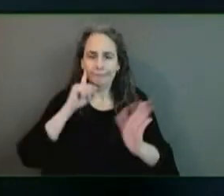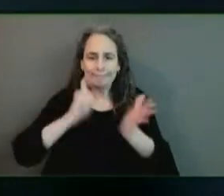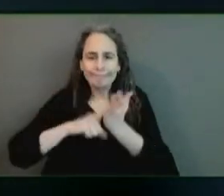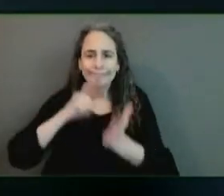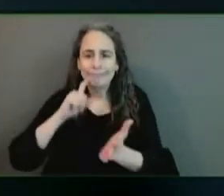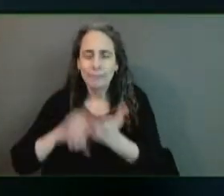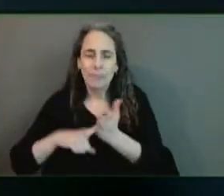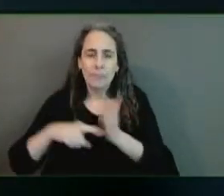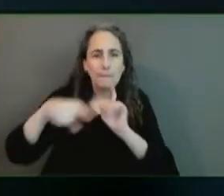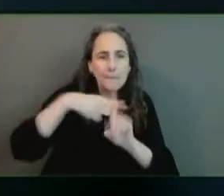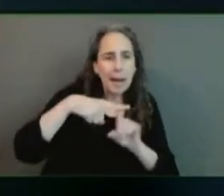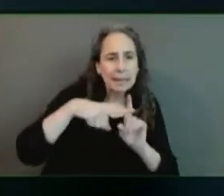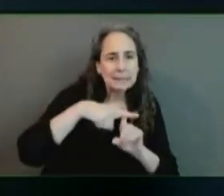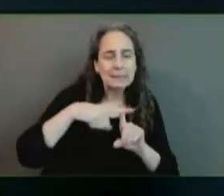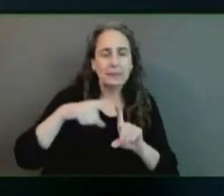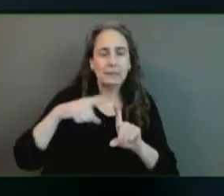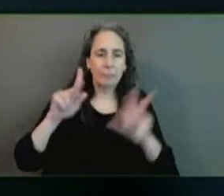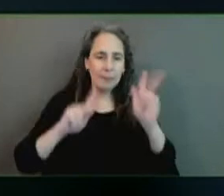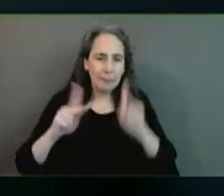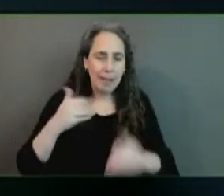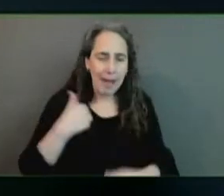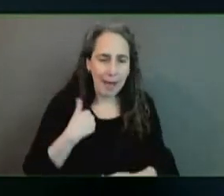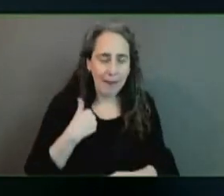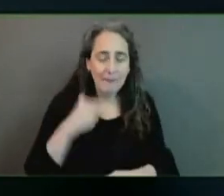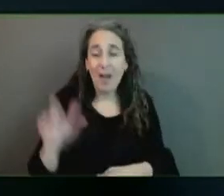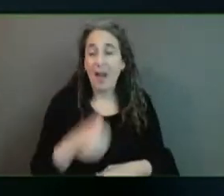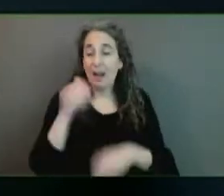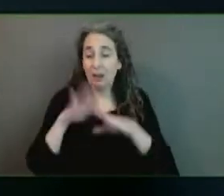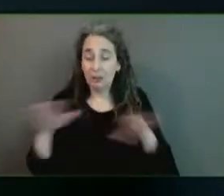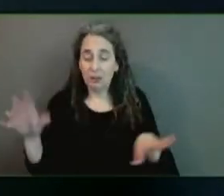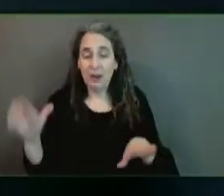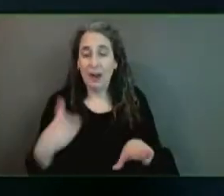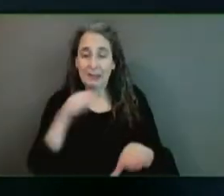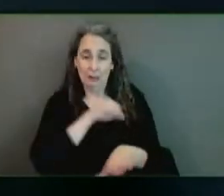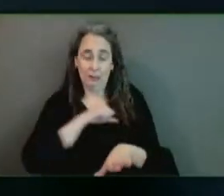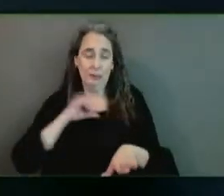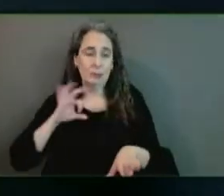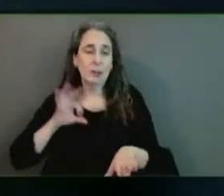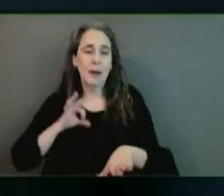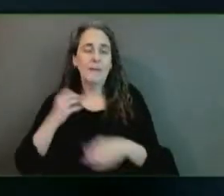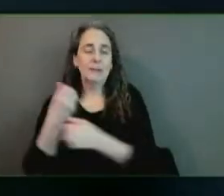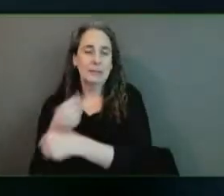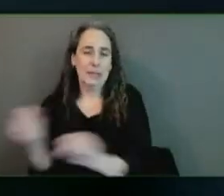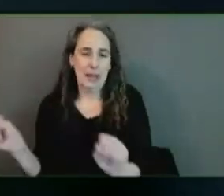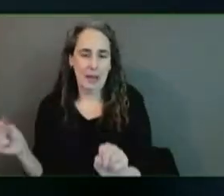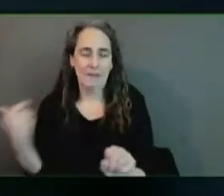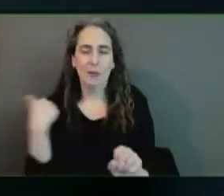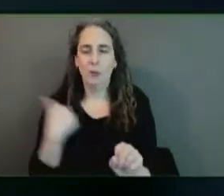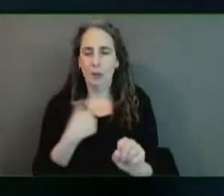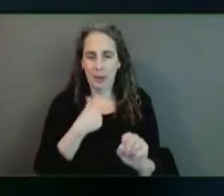to keep open and trying to identify positives and keep